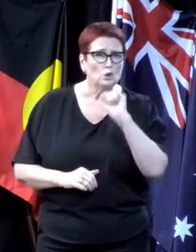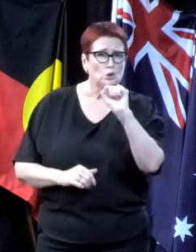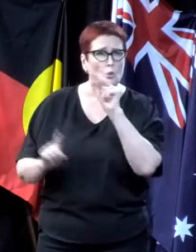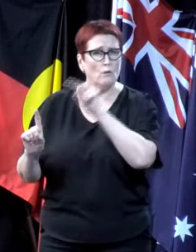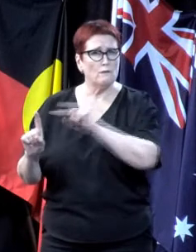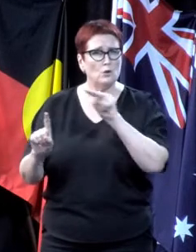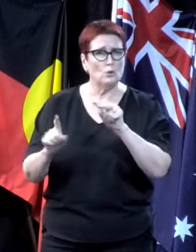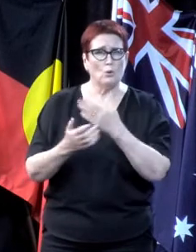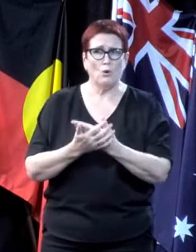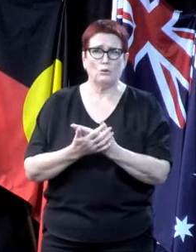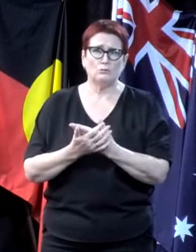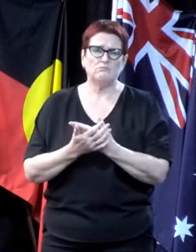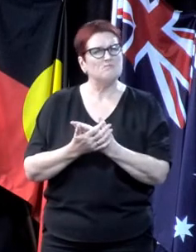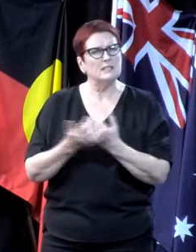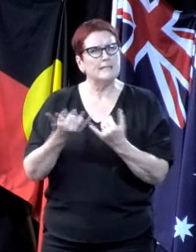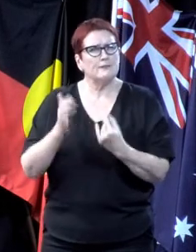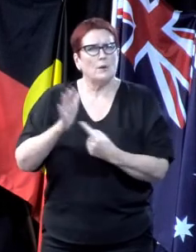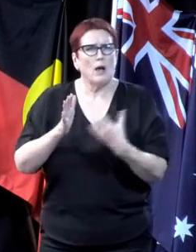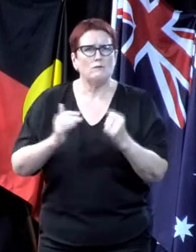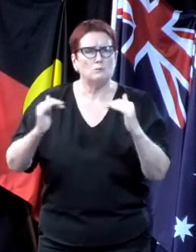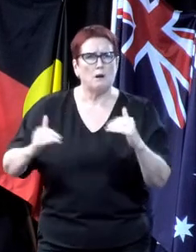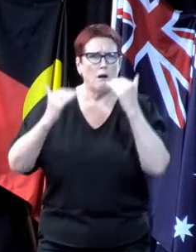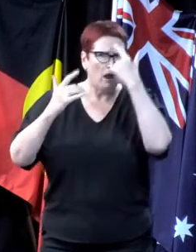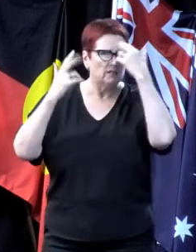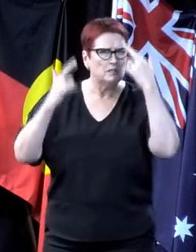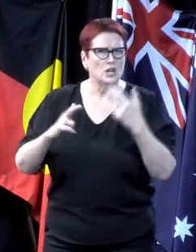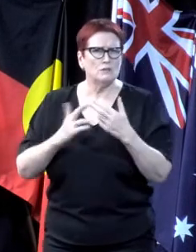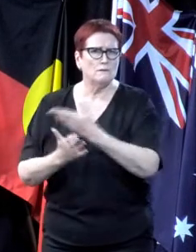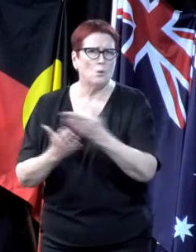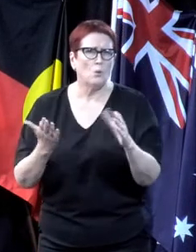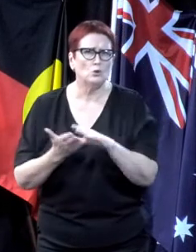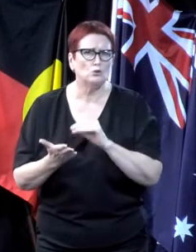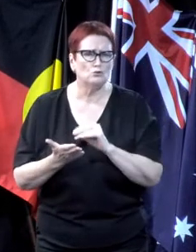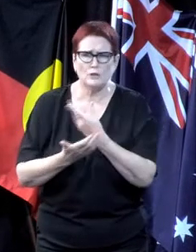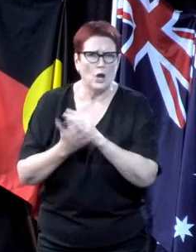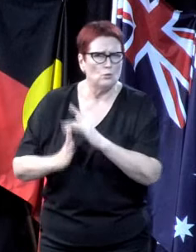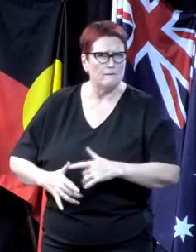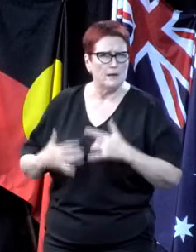expectation of all your students? I – I think it makes the world of difference in – in your school